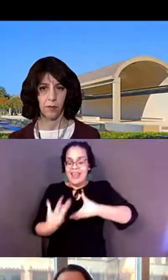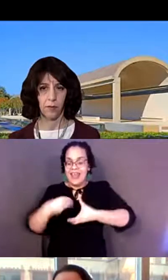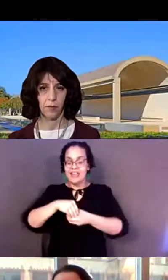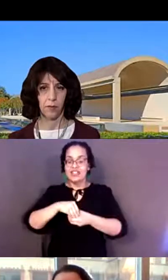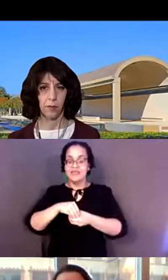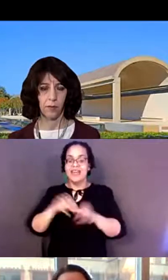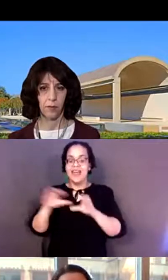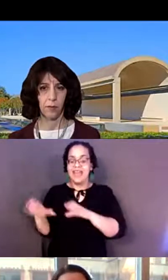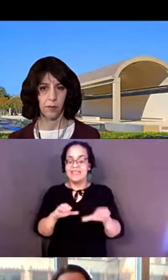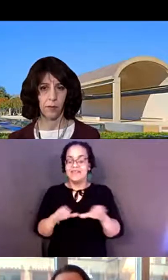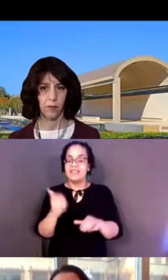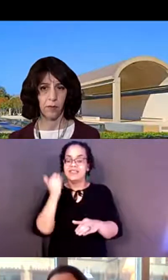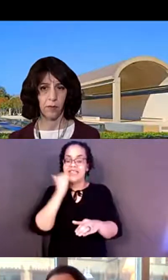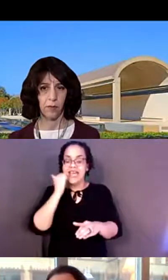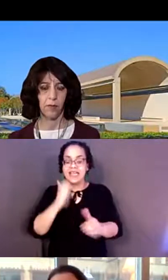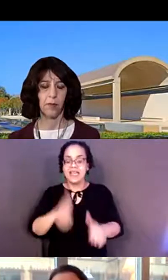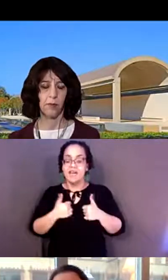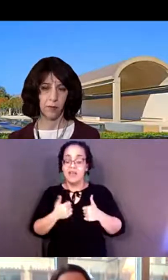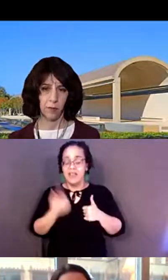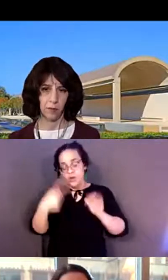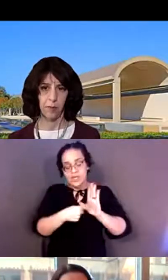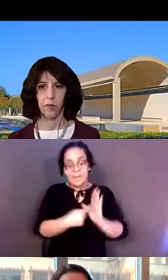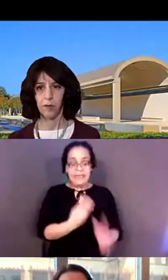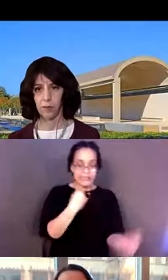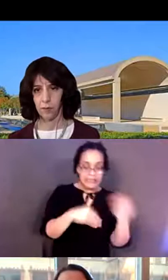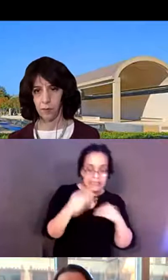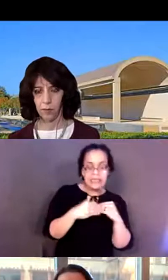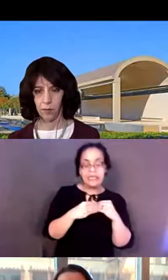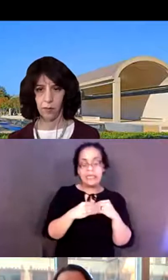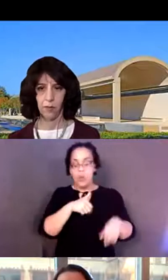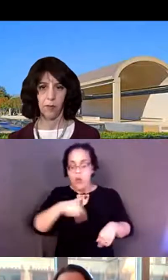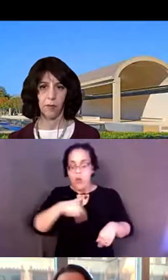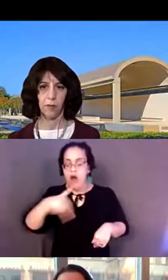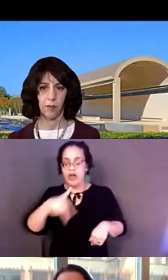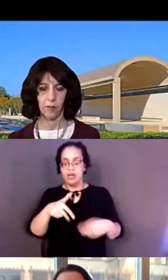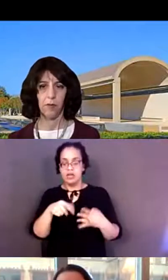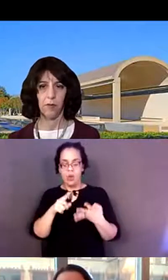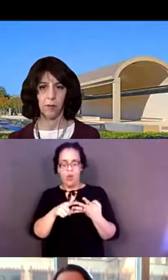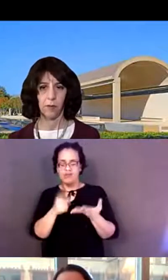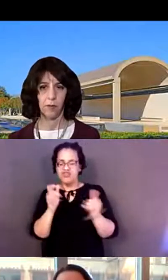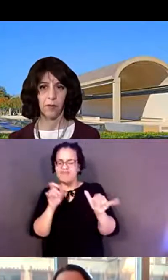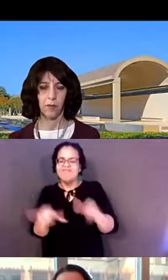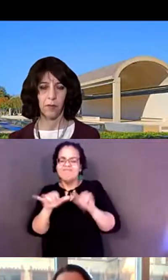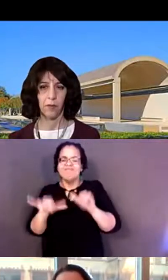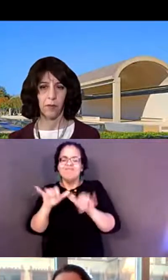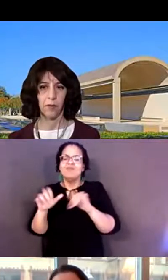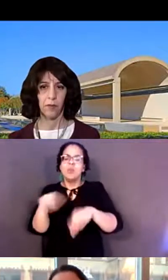this could be transferring, eating, it could be, you know, anything that someone needs